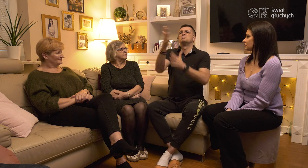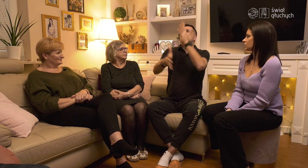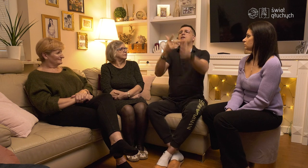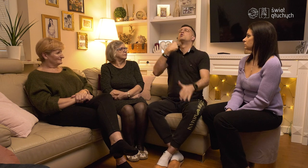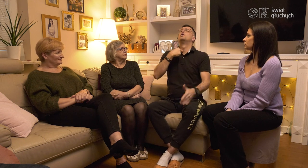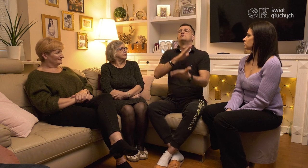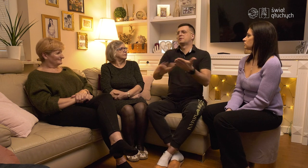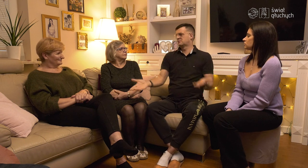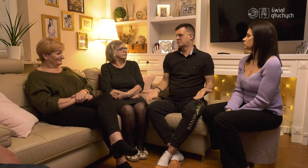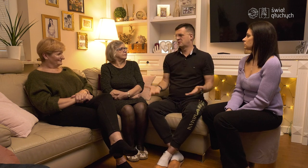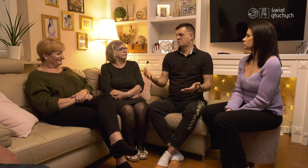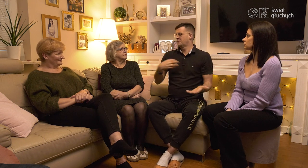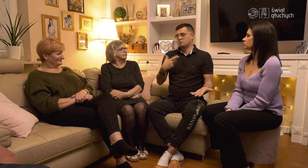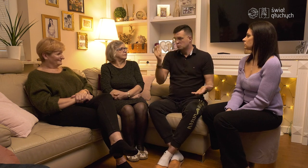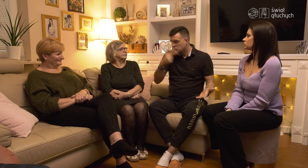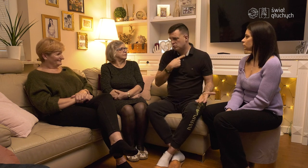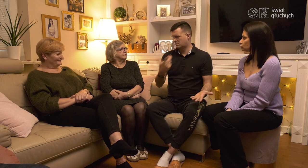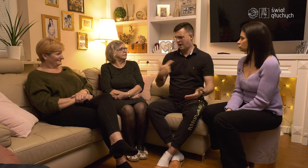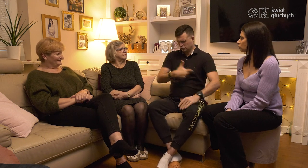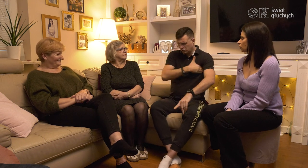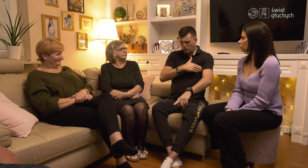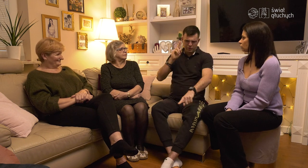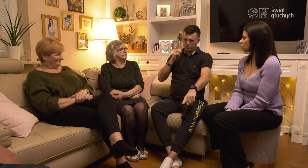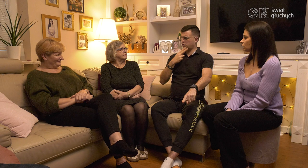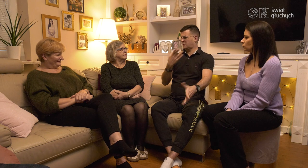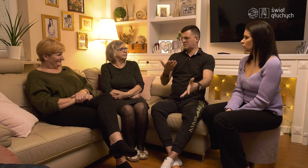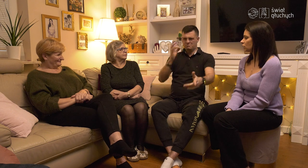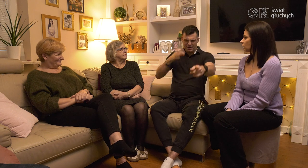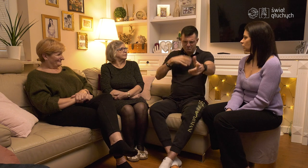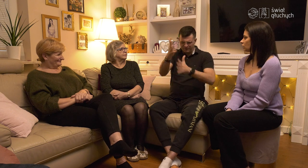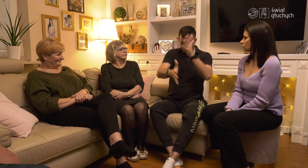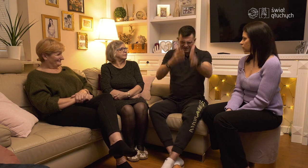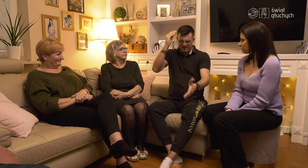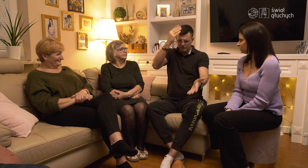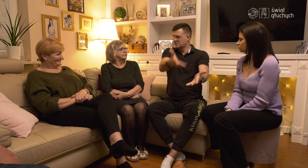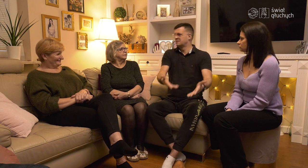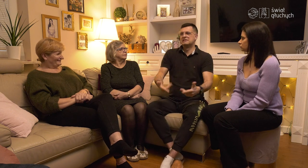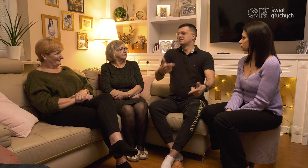She said that the answer should be out loud. I said: „this is a school for the deaf and teachers should sign!"